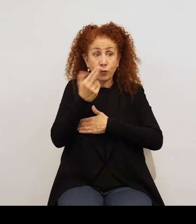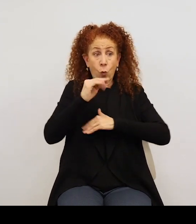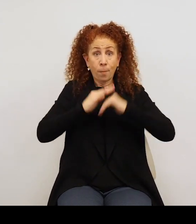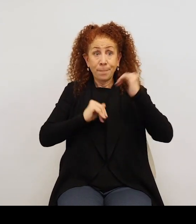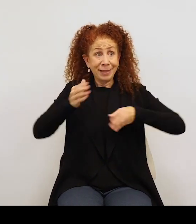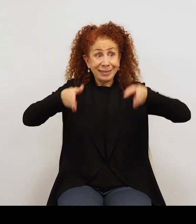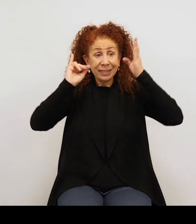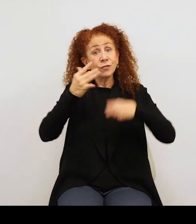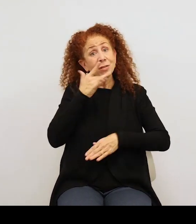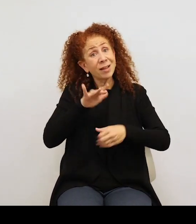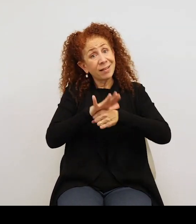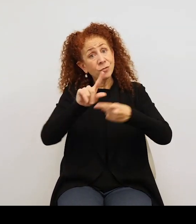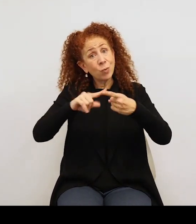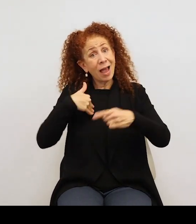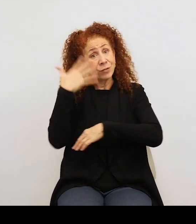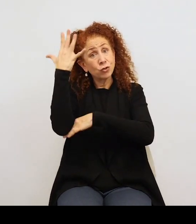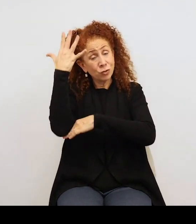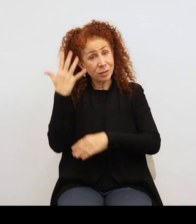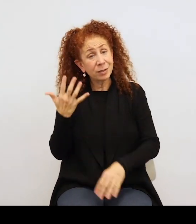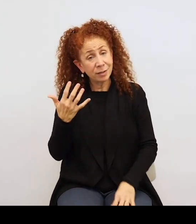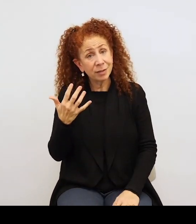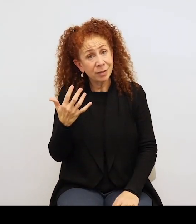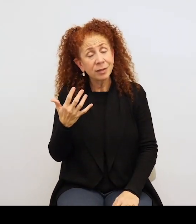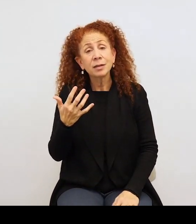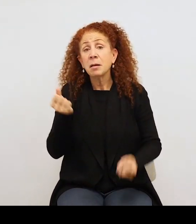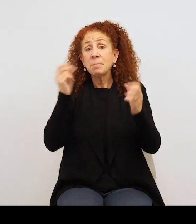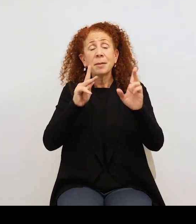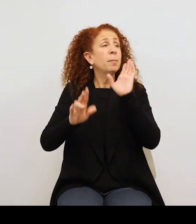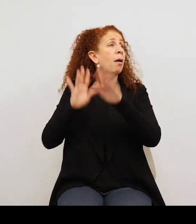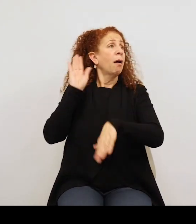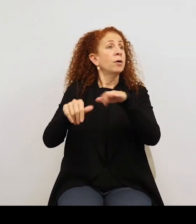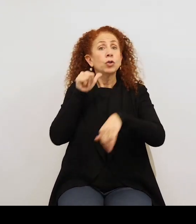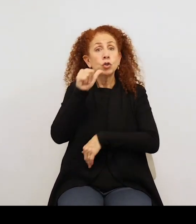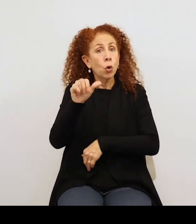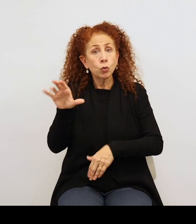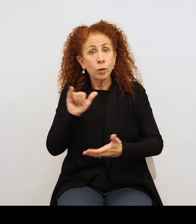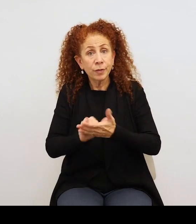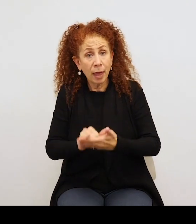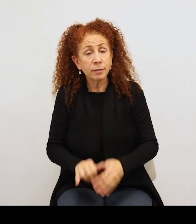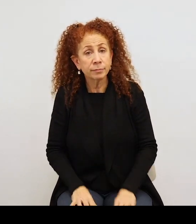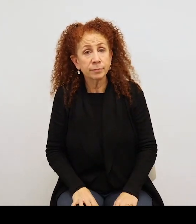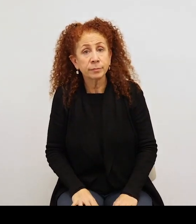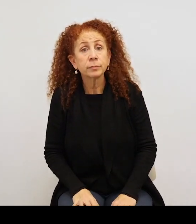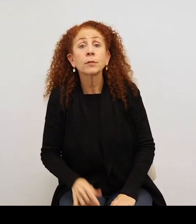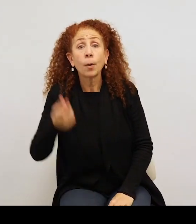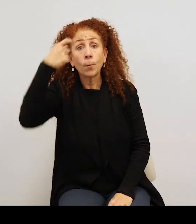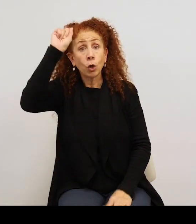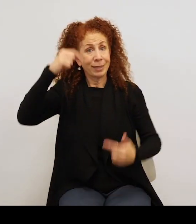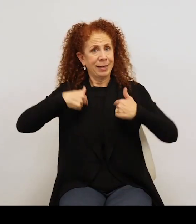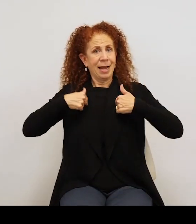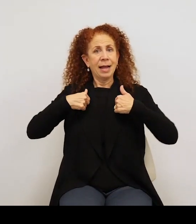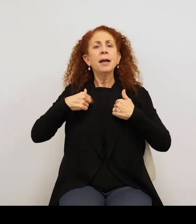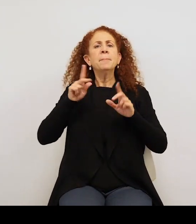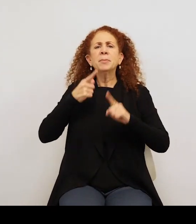if we're lucky enough to have a tree. But a lot of people don't do that. And I hear this in Berlin. They say, well, the city should do that.